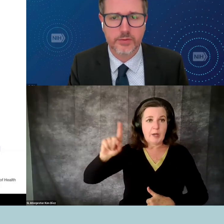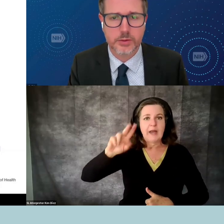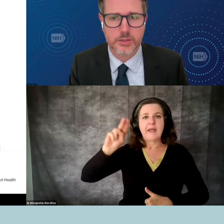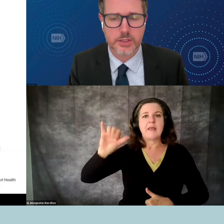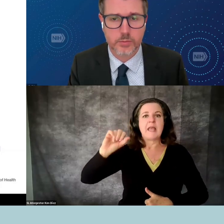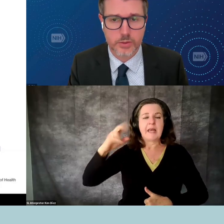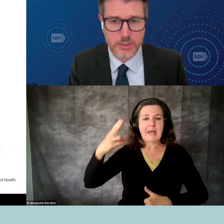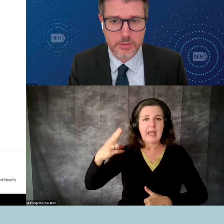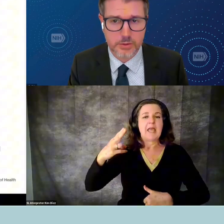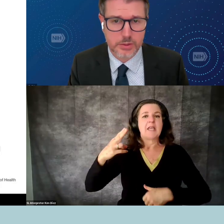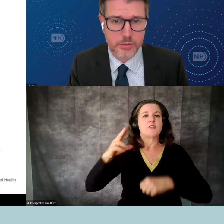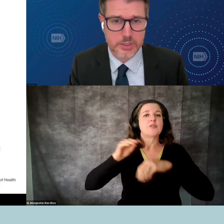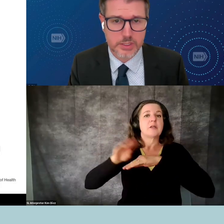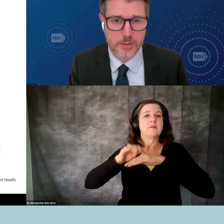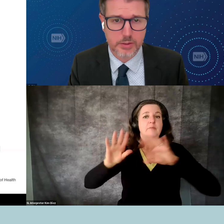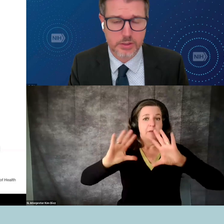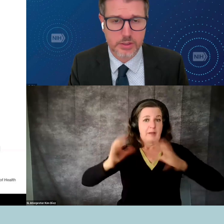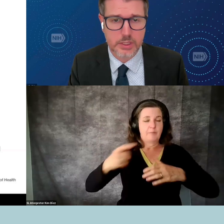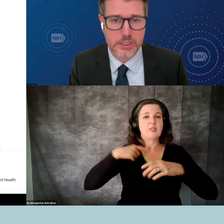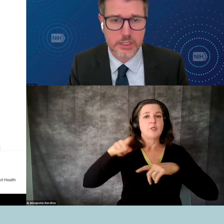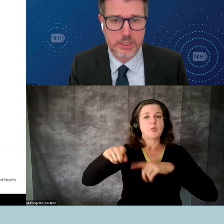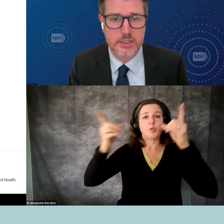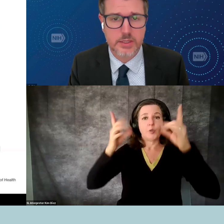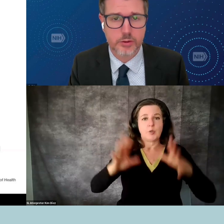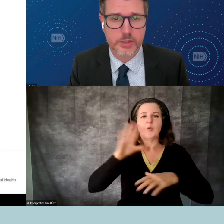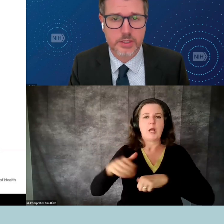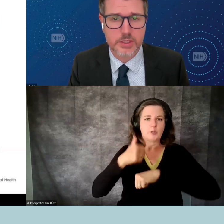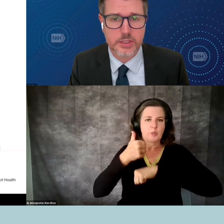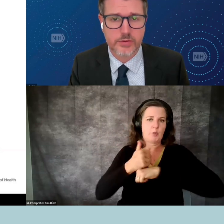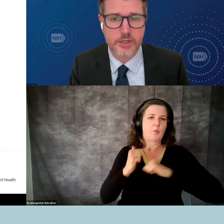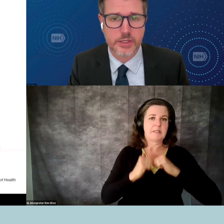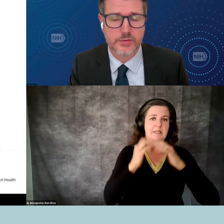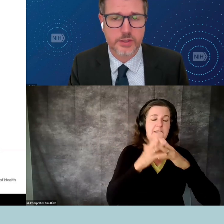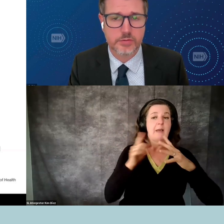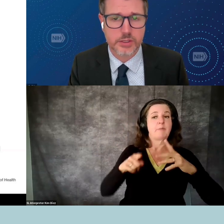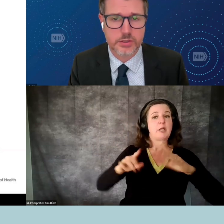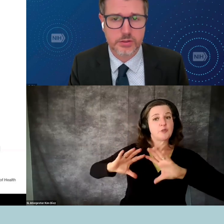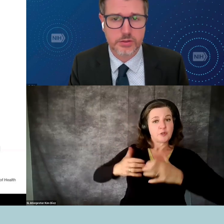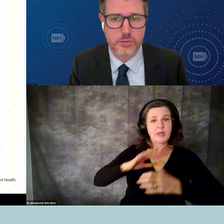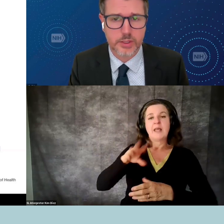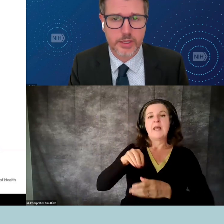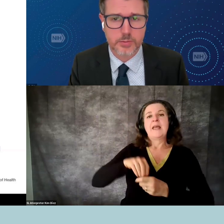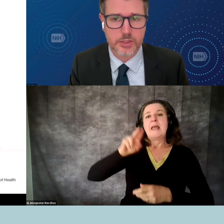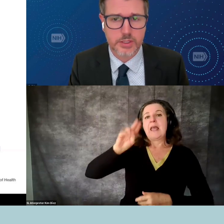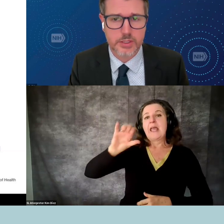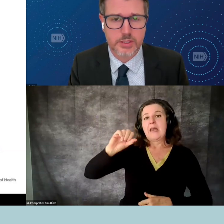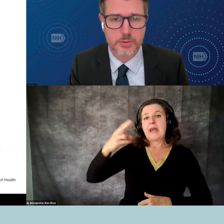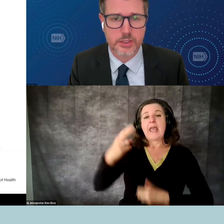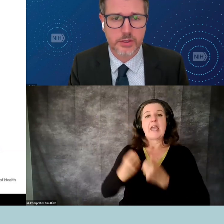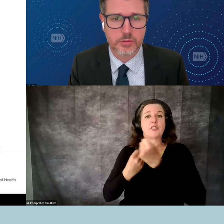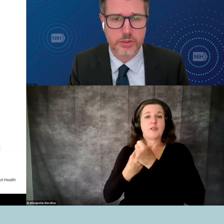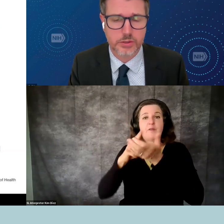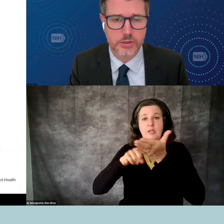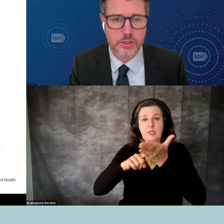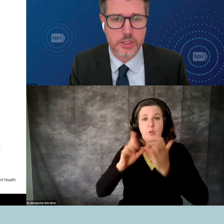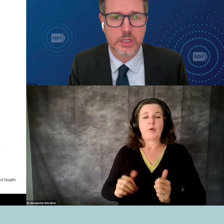on individuals with disabilities was established. This subgroup consisted of NIH-funded researchers with expertise in disability health research,